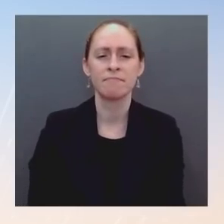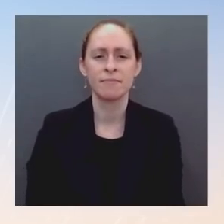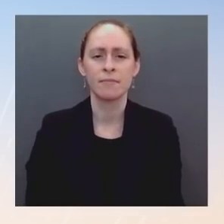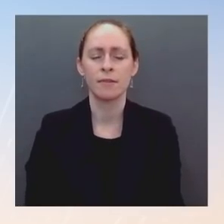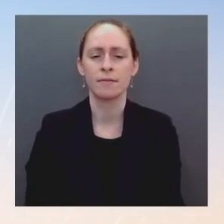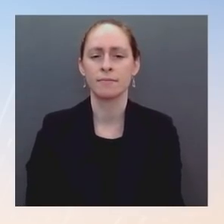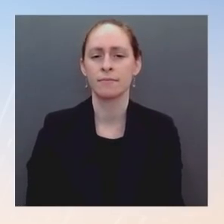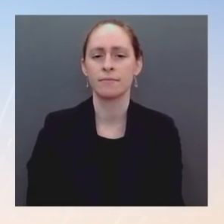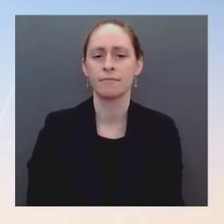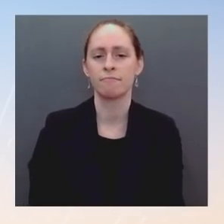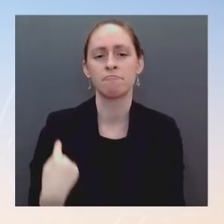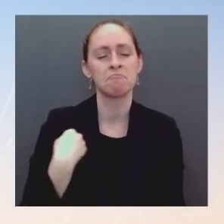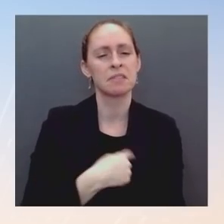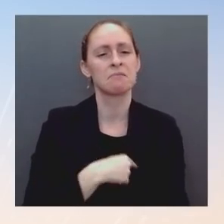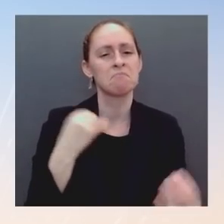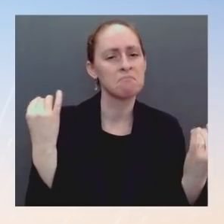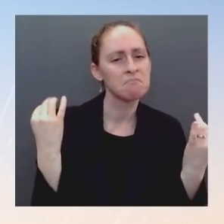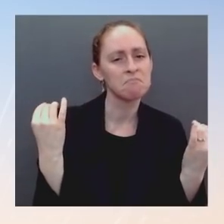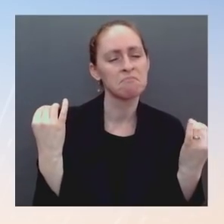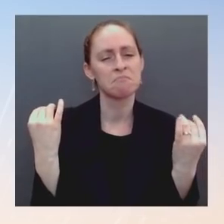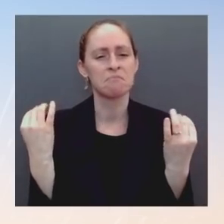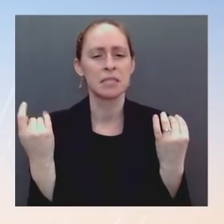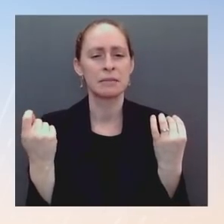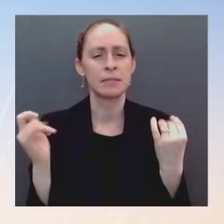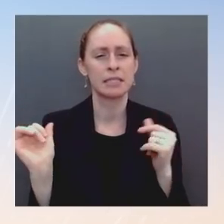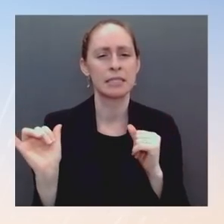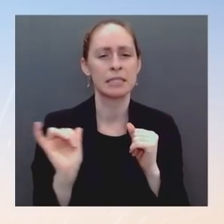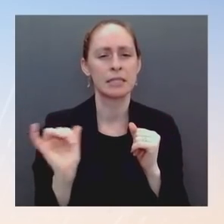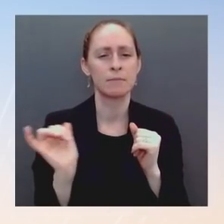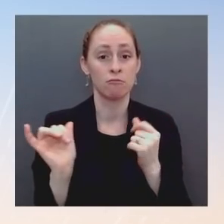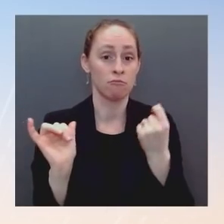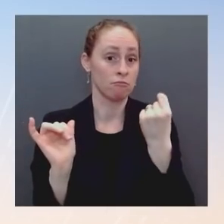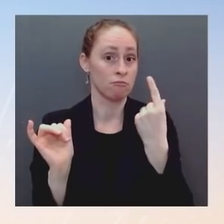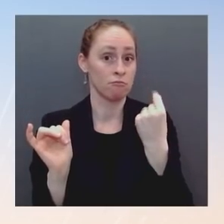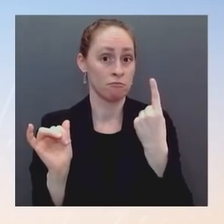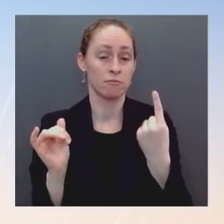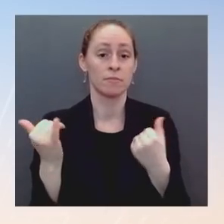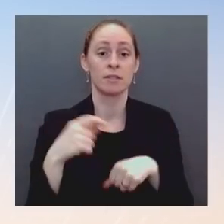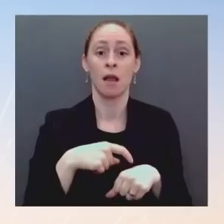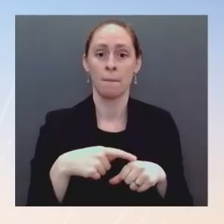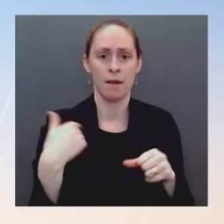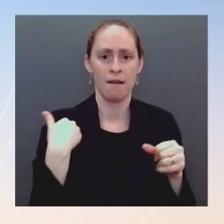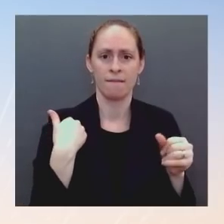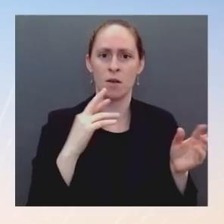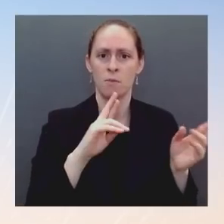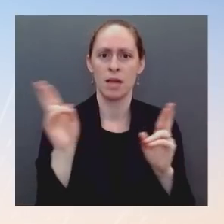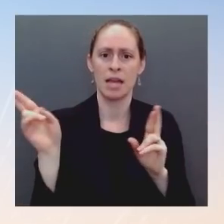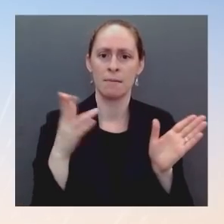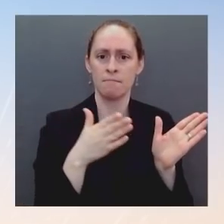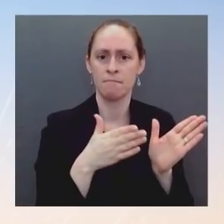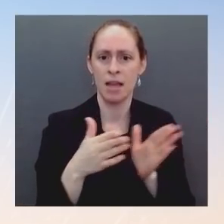for both Russian elites and their family members if Russia further enga- -- invades Ukraine. These efforts are being pursued in coordination